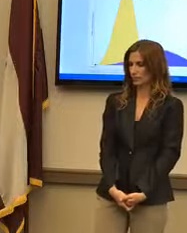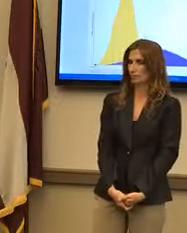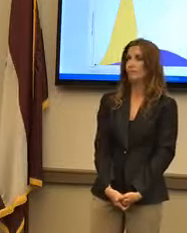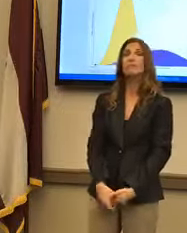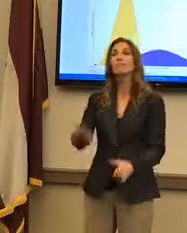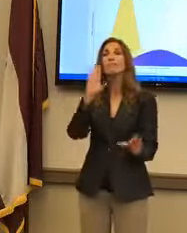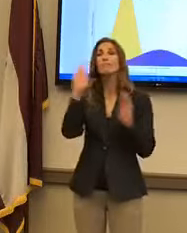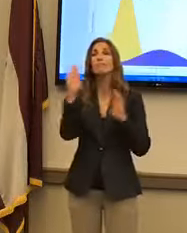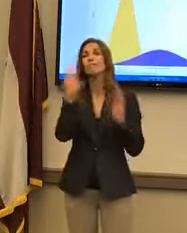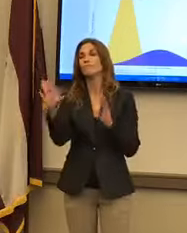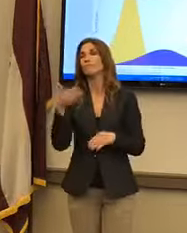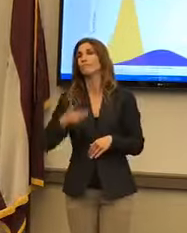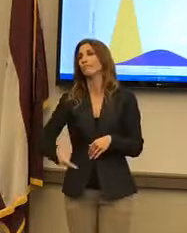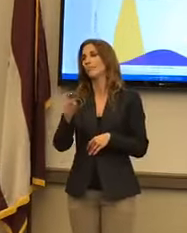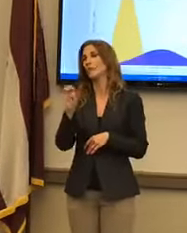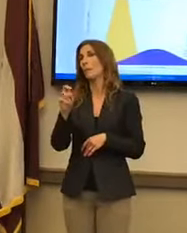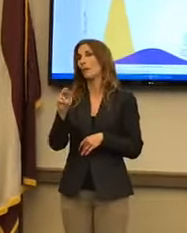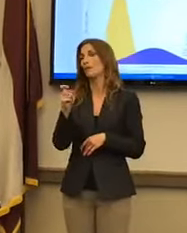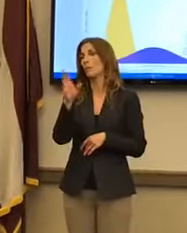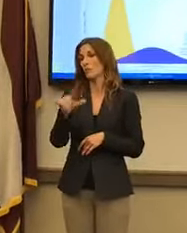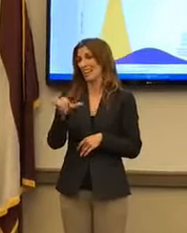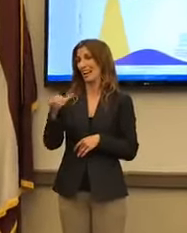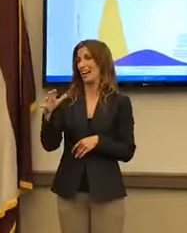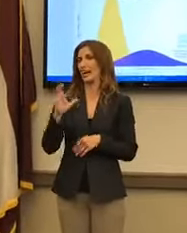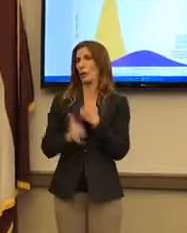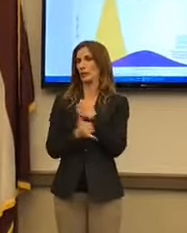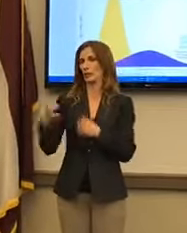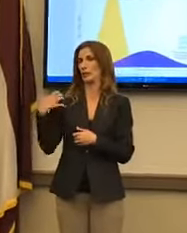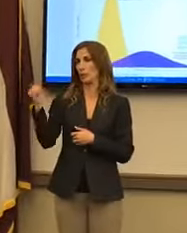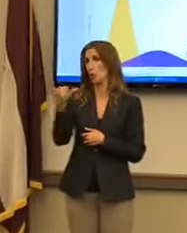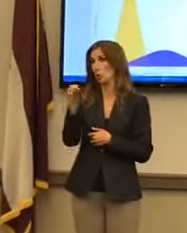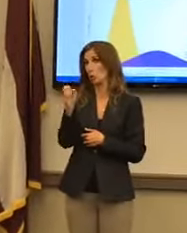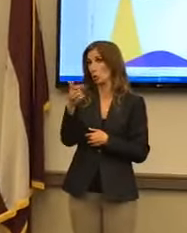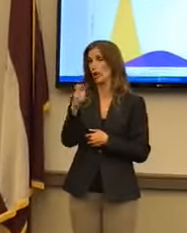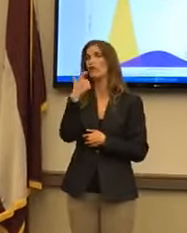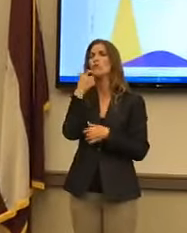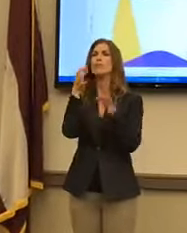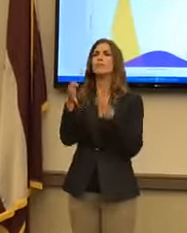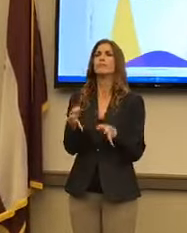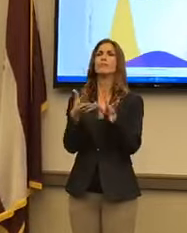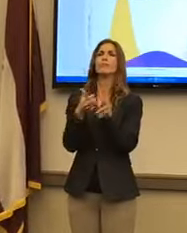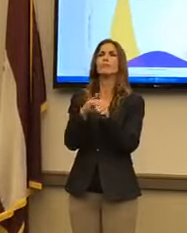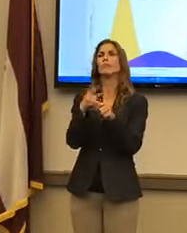hello everyone I'm Montgomery County Commissioner Joe Gale today I'd like to share with you a recent update from the Pennsylvania Department of